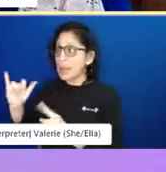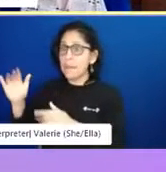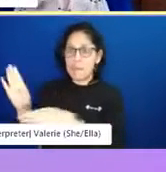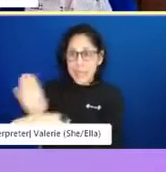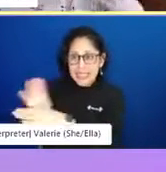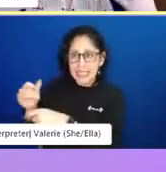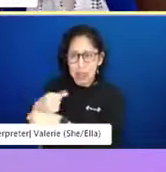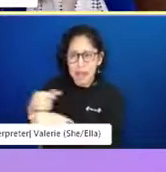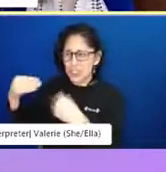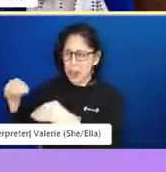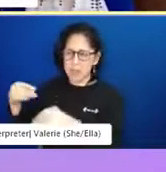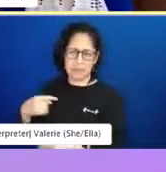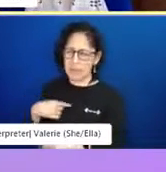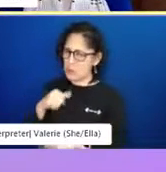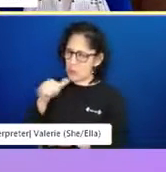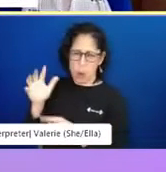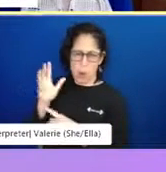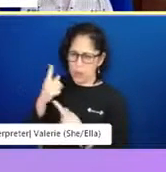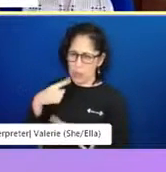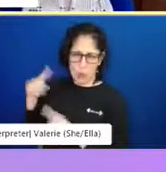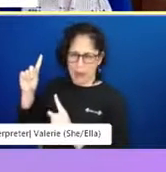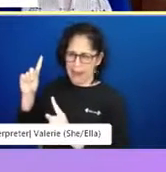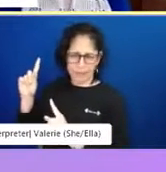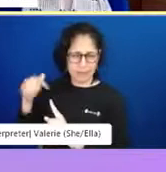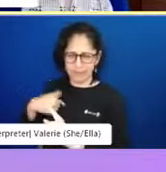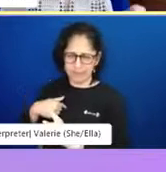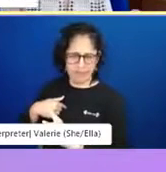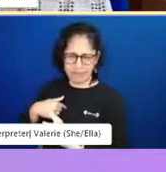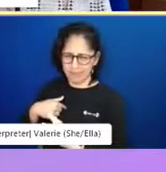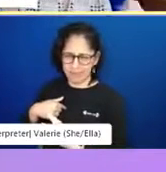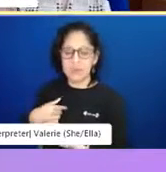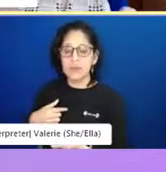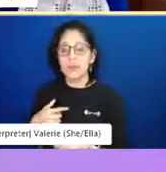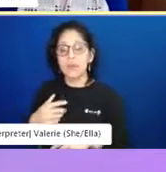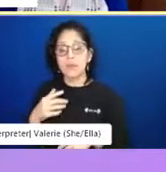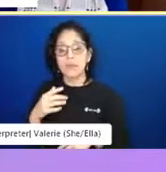and although I can't see the chat right now I assume and hope there's some good